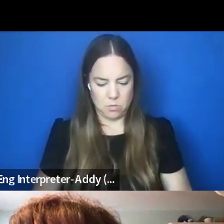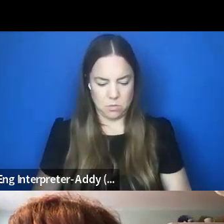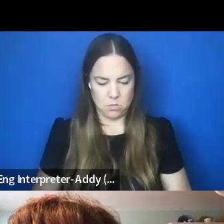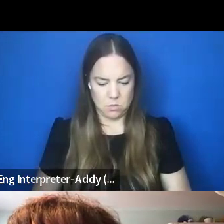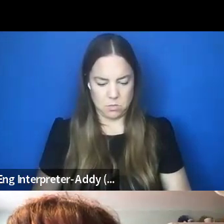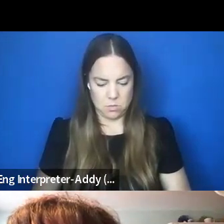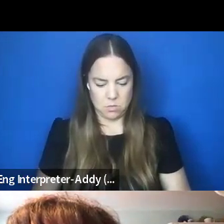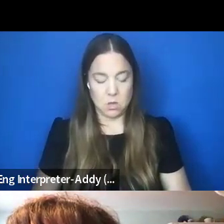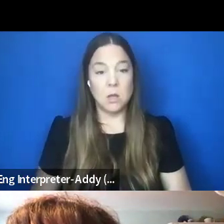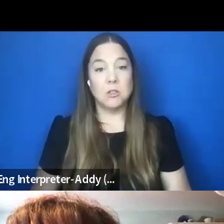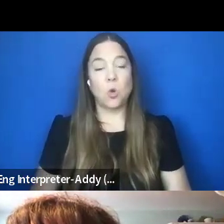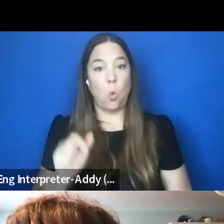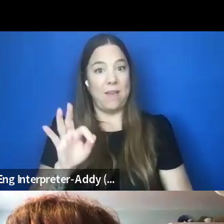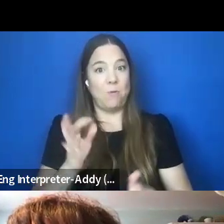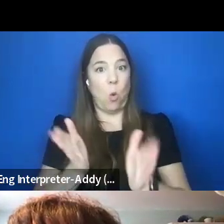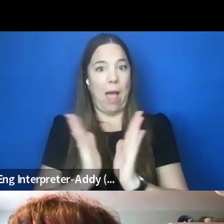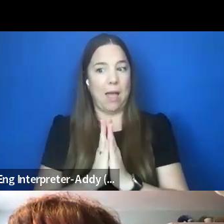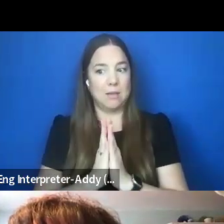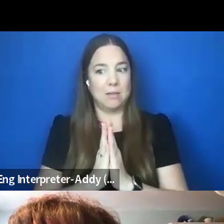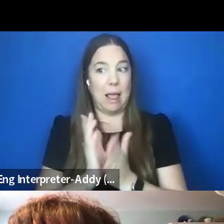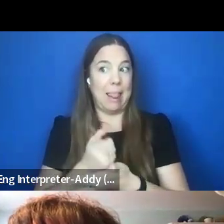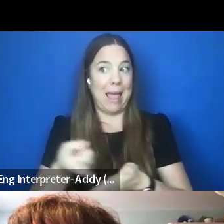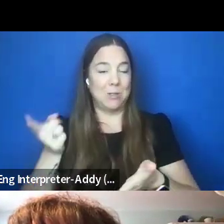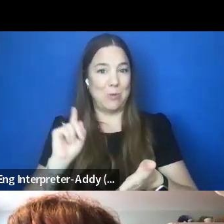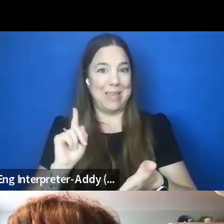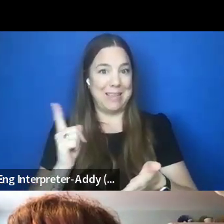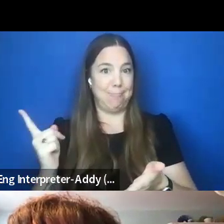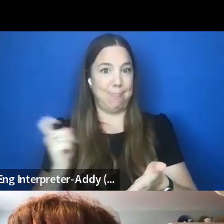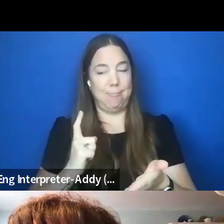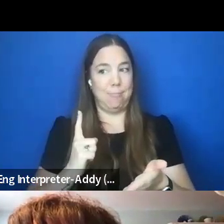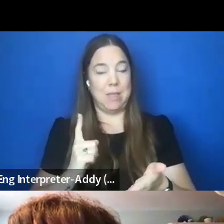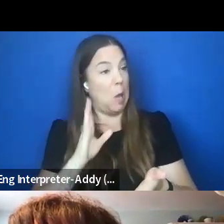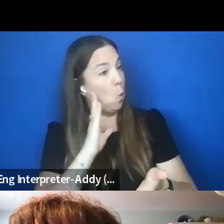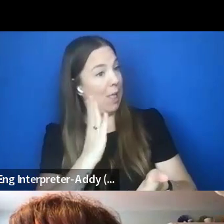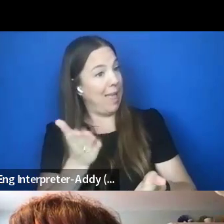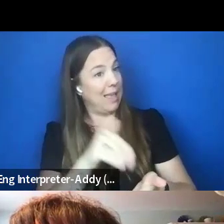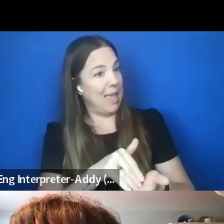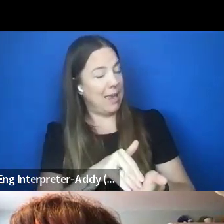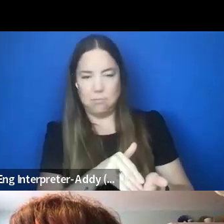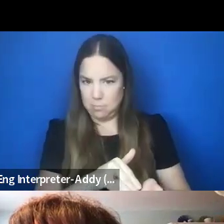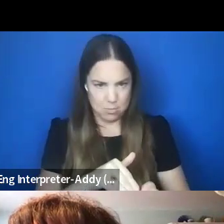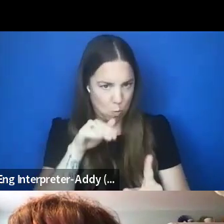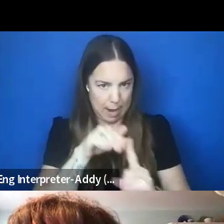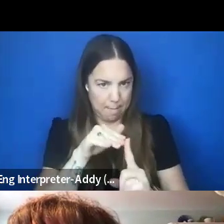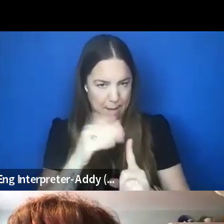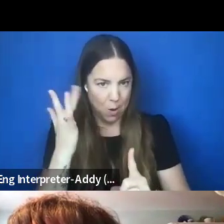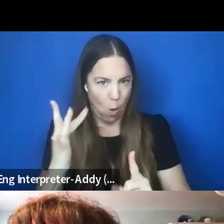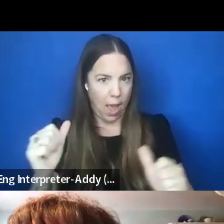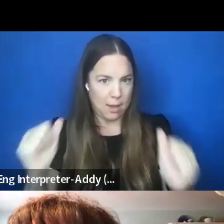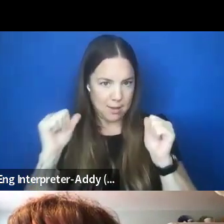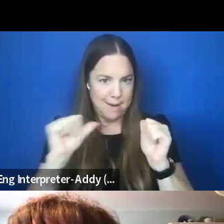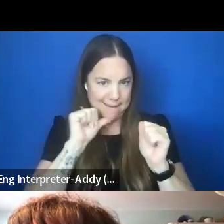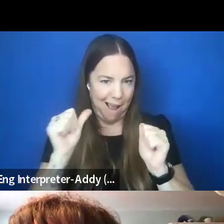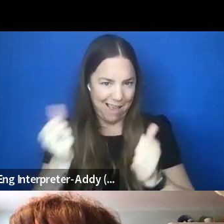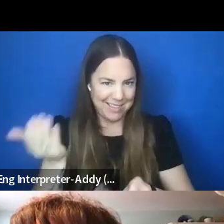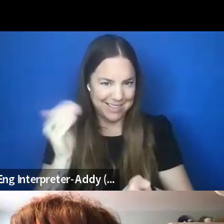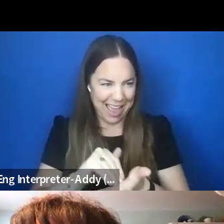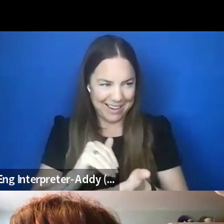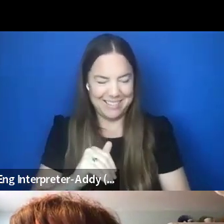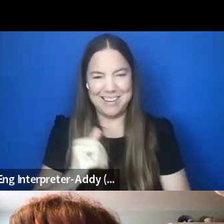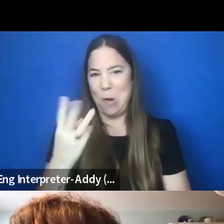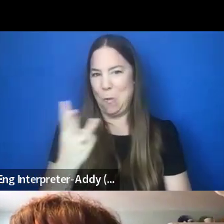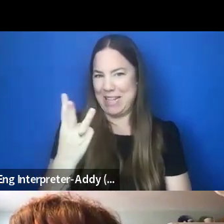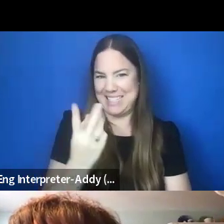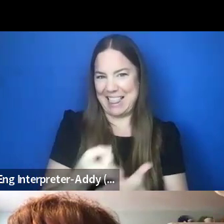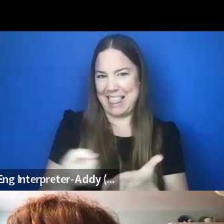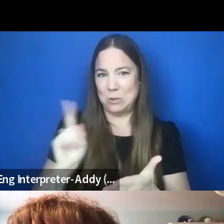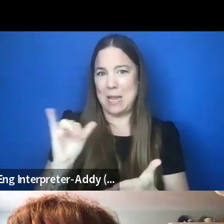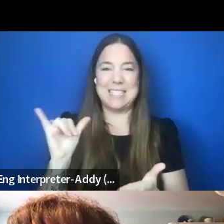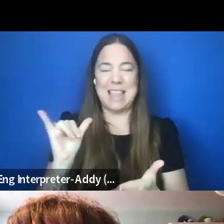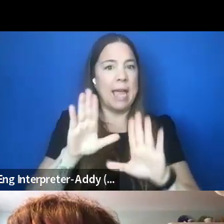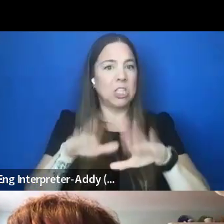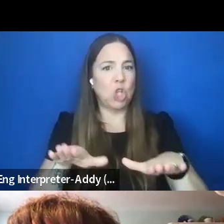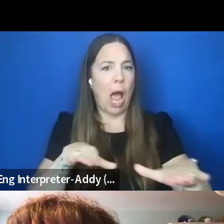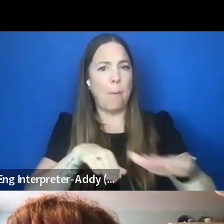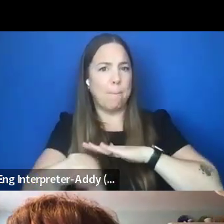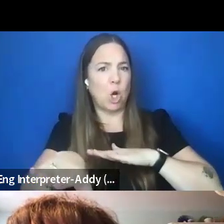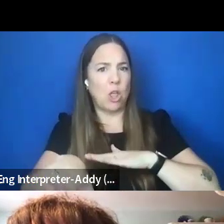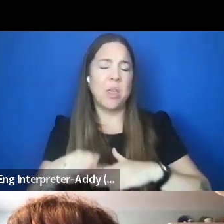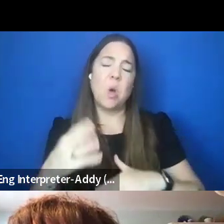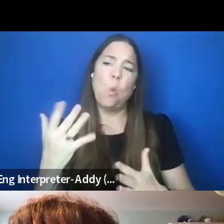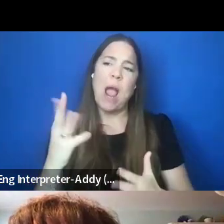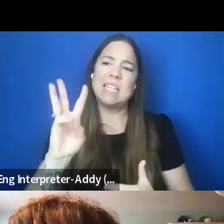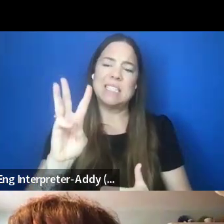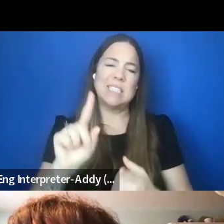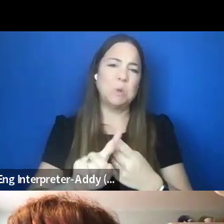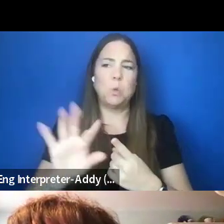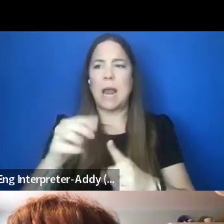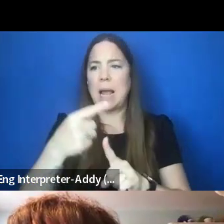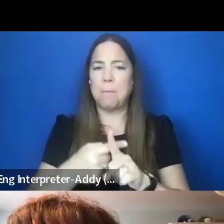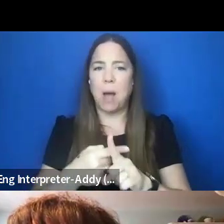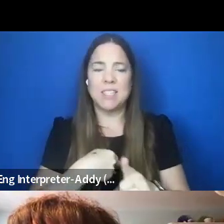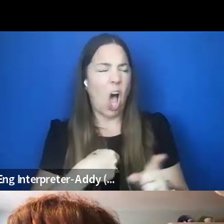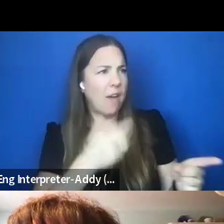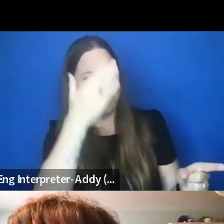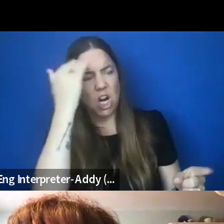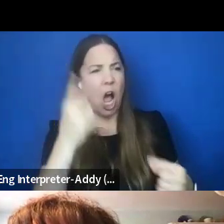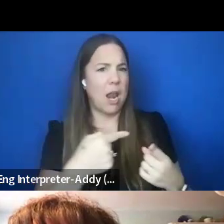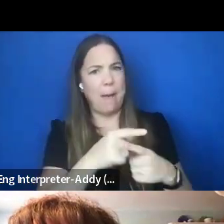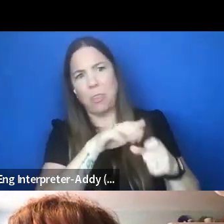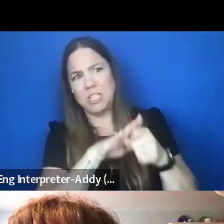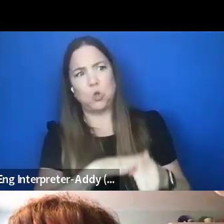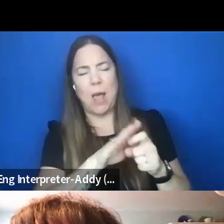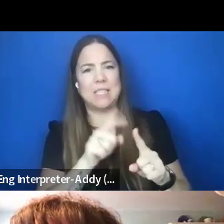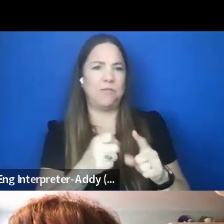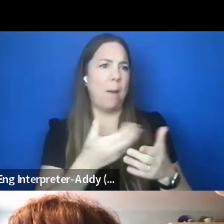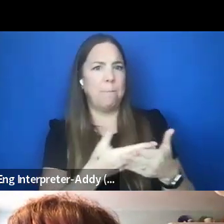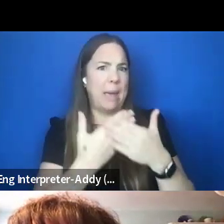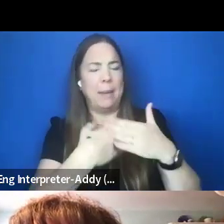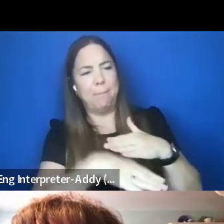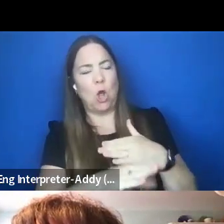Brooke Wilson: if you asked me last week or before, I said, if I ever think I'm gonna do this again, just remind me why I'm not. And then, by like Wednesday of last week, I was like, it's kind of like childbirth. Just wait, you know, 6 to 9 months, and if you ask me, I will have forgotten all of the stress that it caused, and I'll probably do it again.